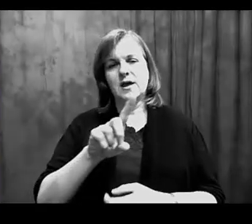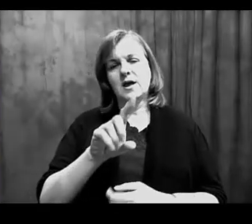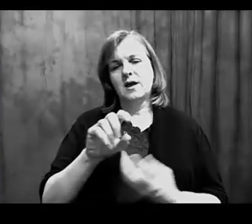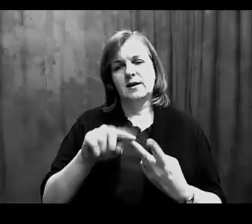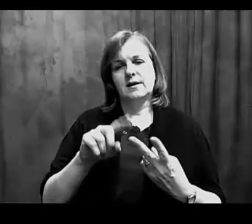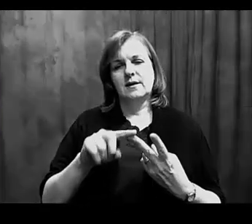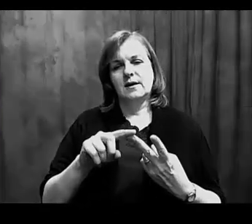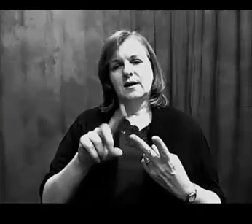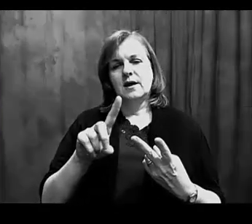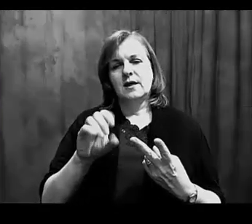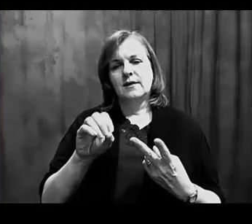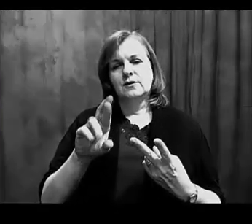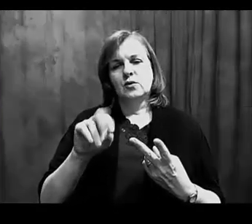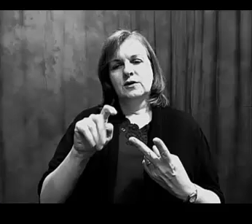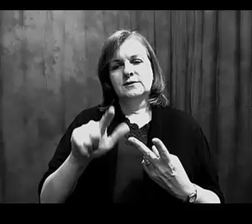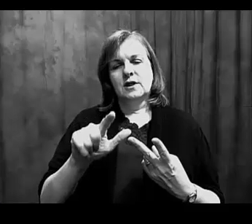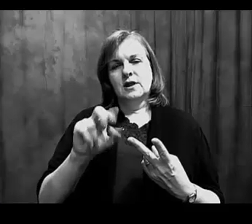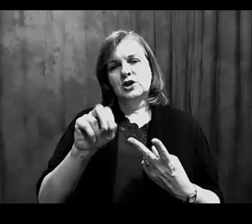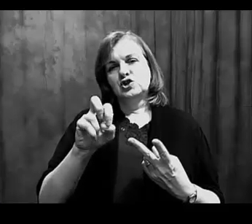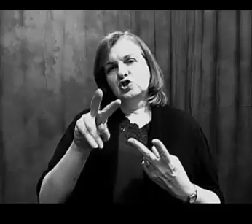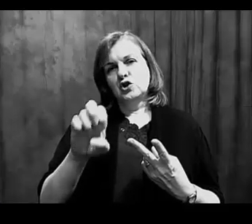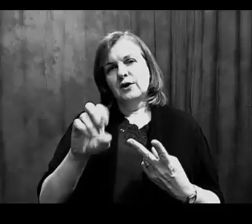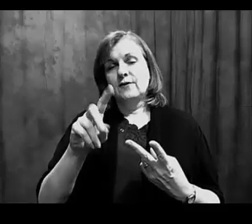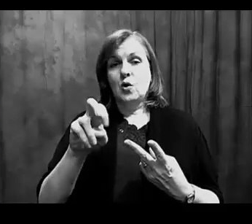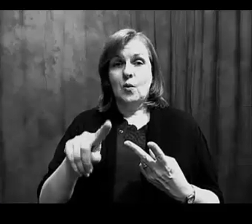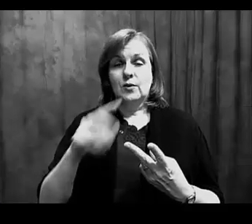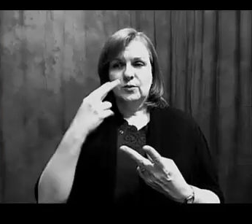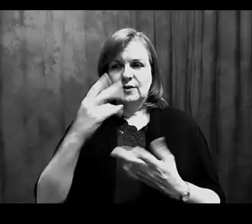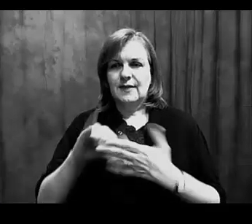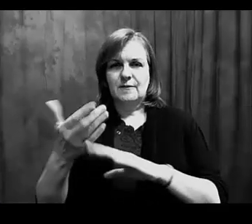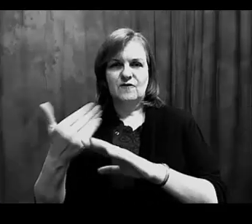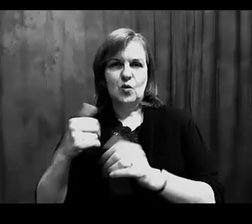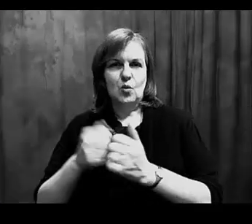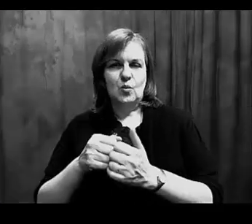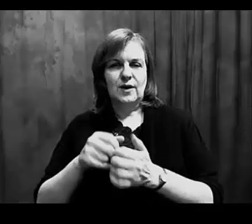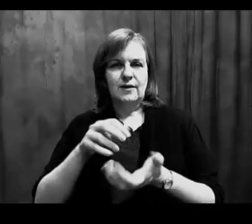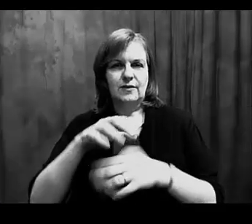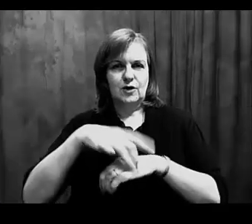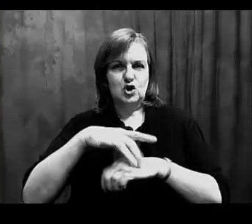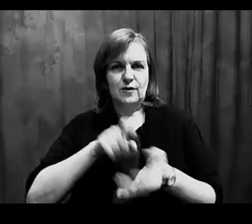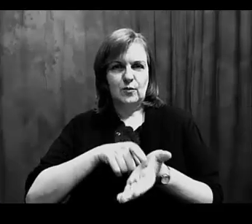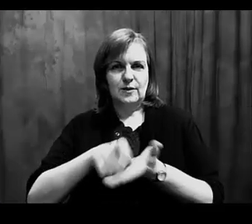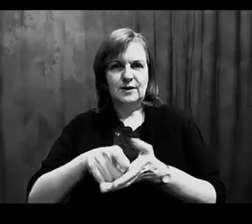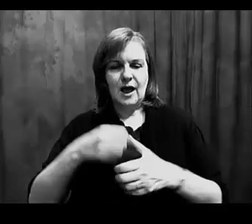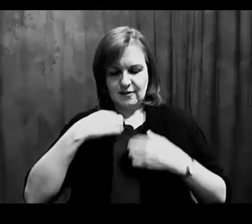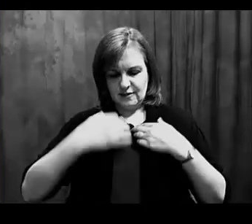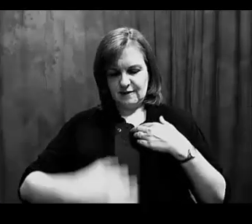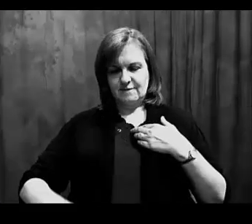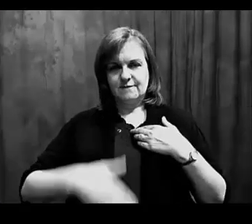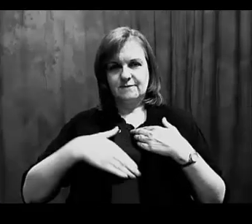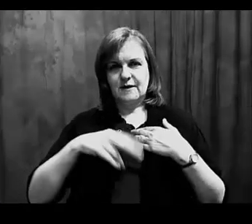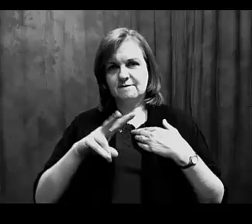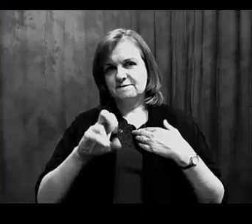a dorsal nerve cord -- this is important we've see nerve cords before we saw them in earthworms they were on the ventral side